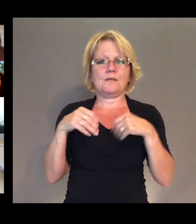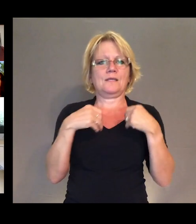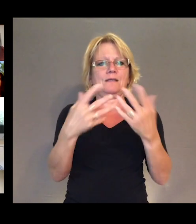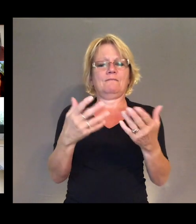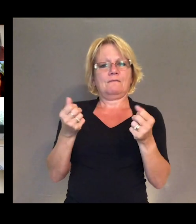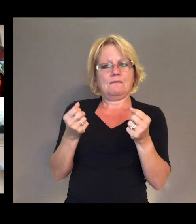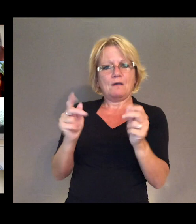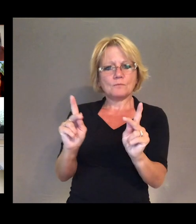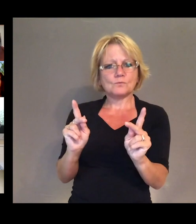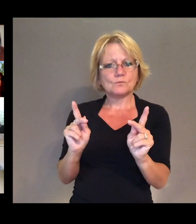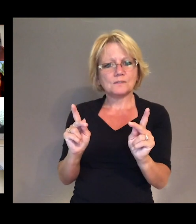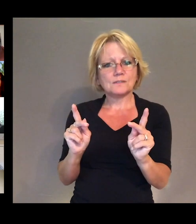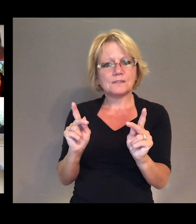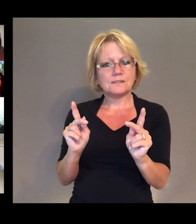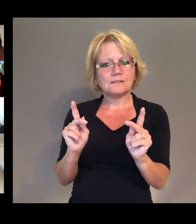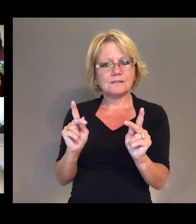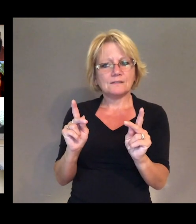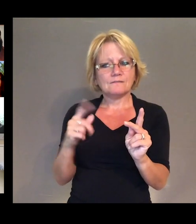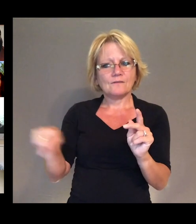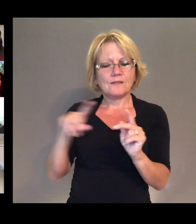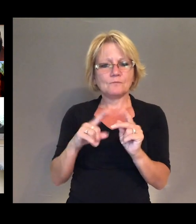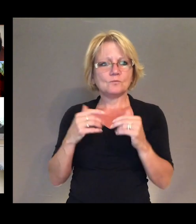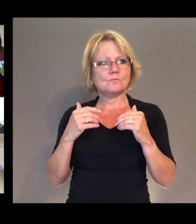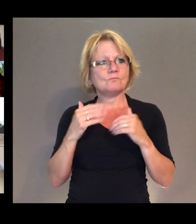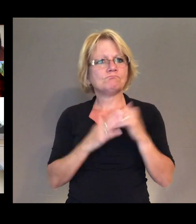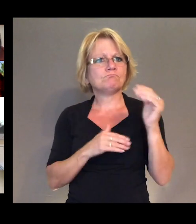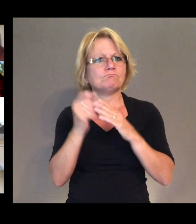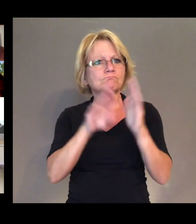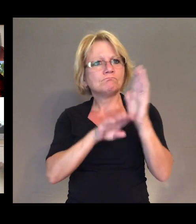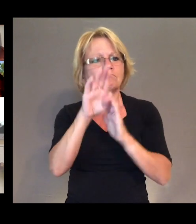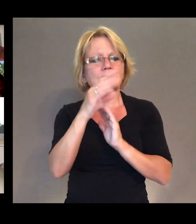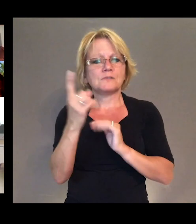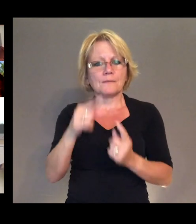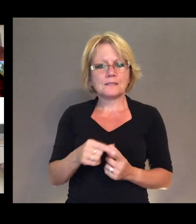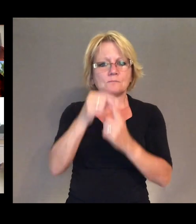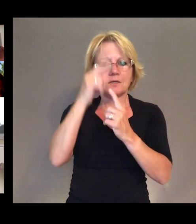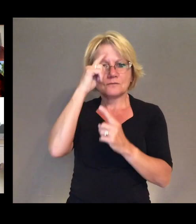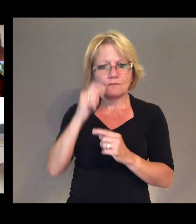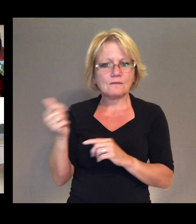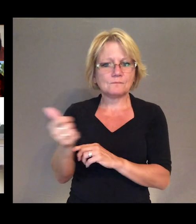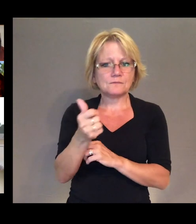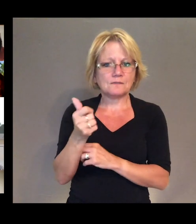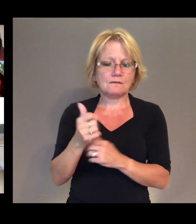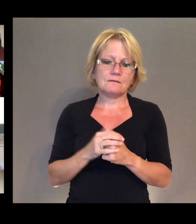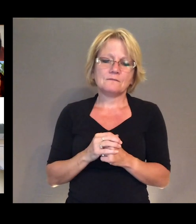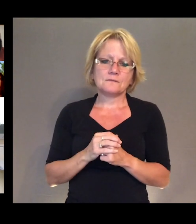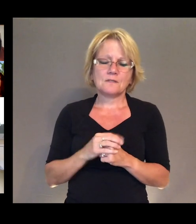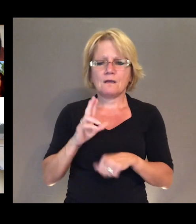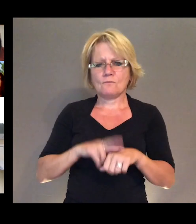to really build something special for themselves. And of course, every kid learns a little different as well.